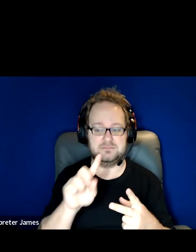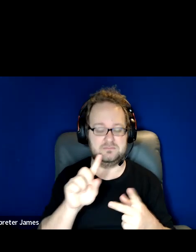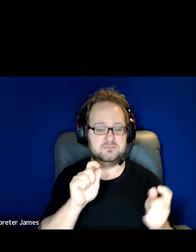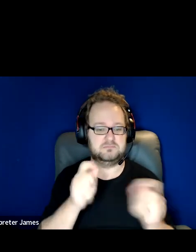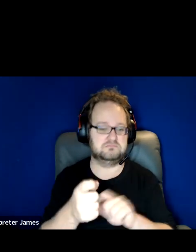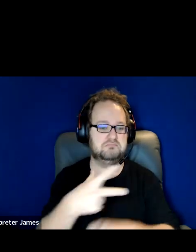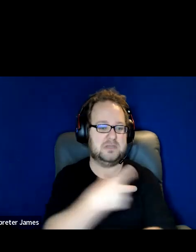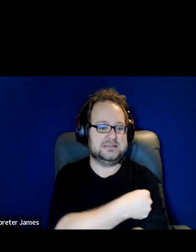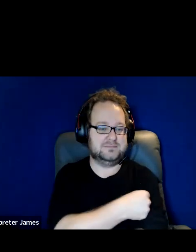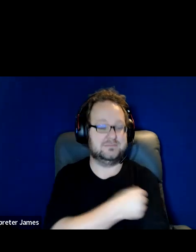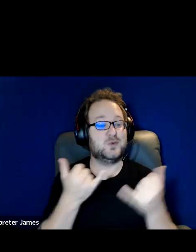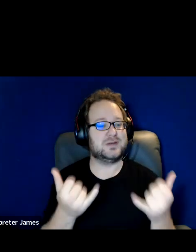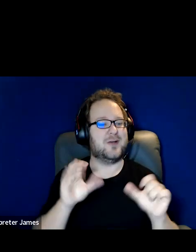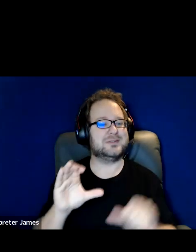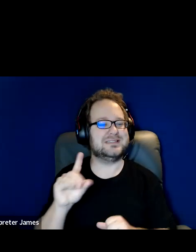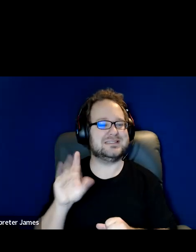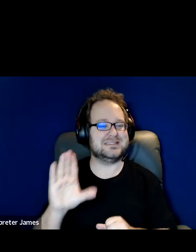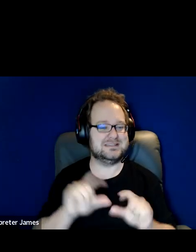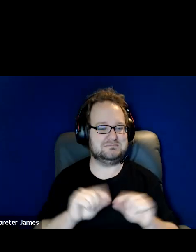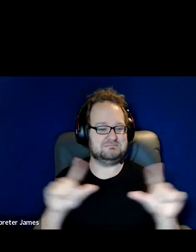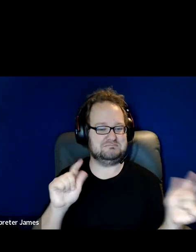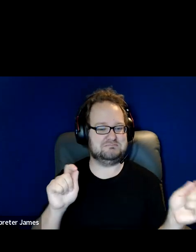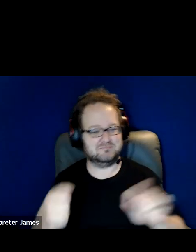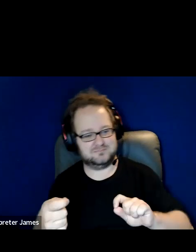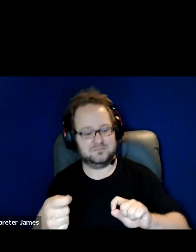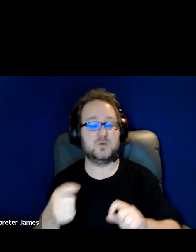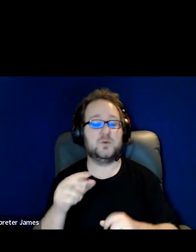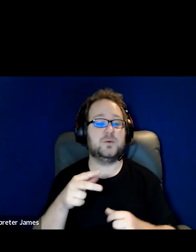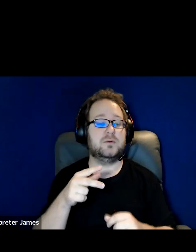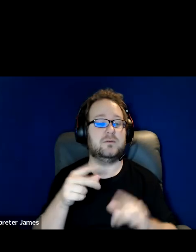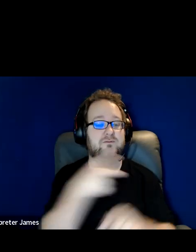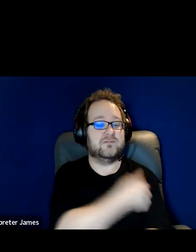to CDC efforts to address vaccination gaps and this is